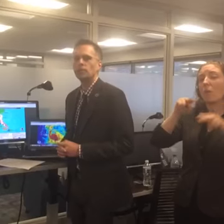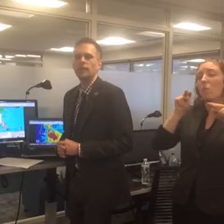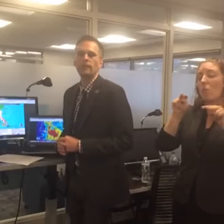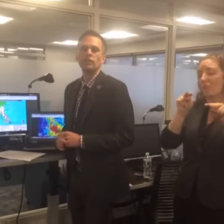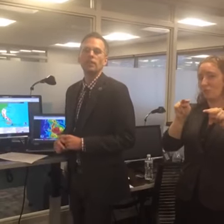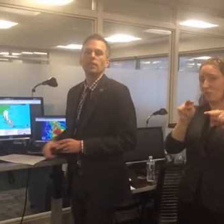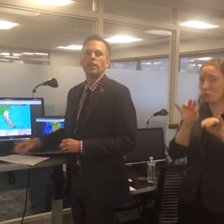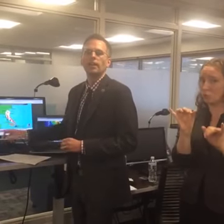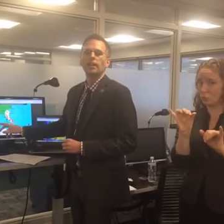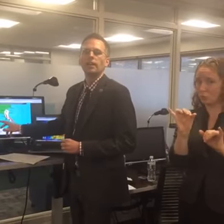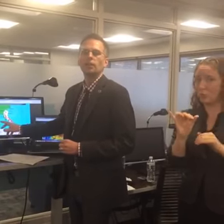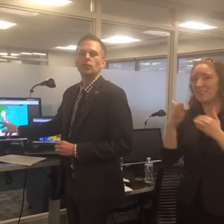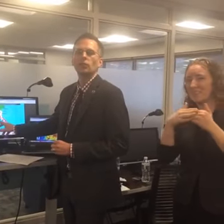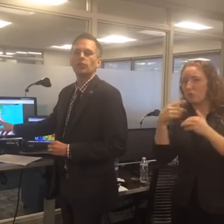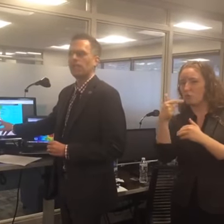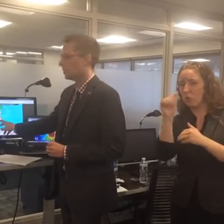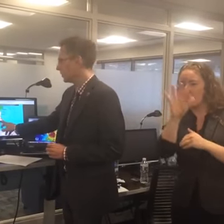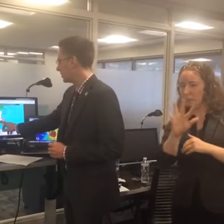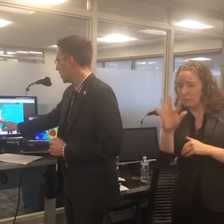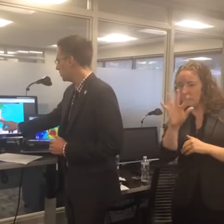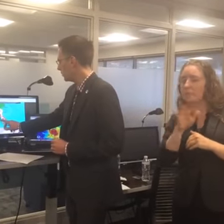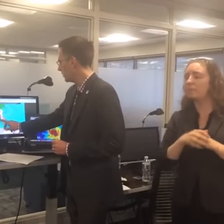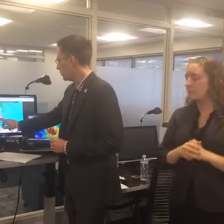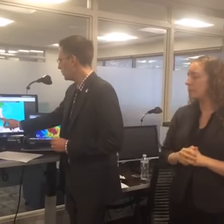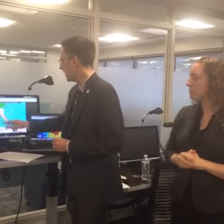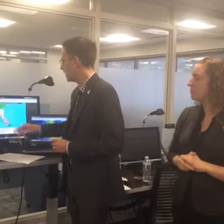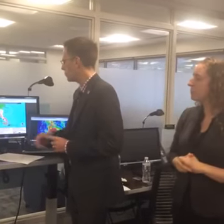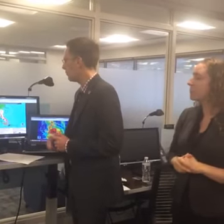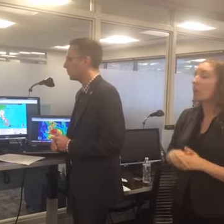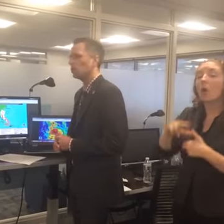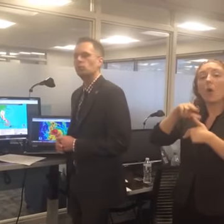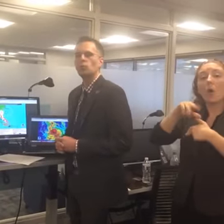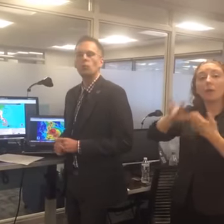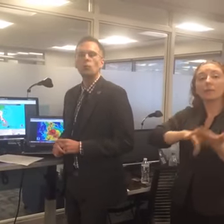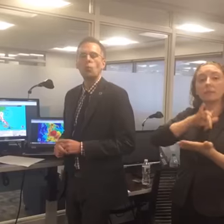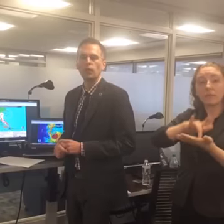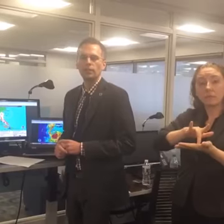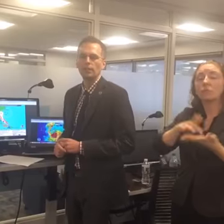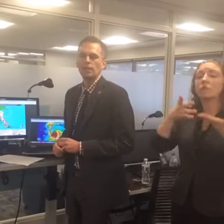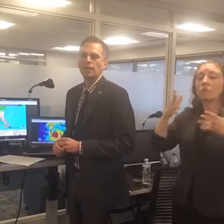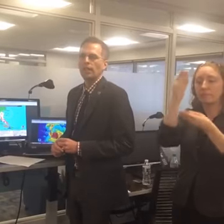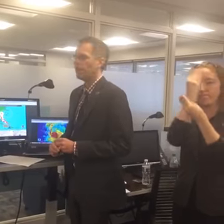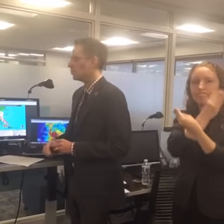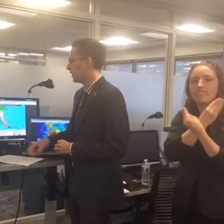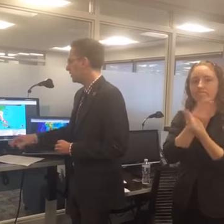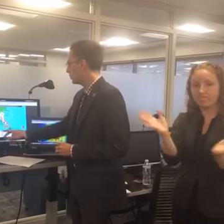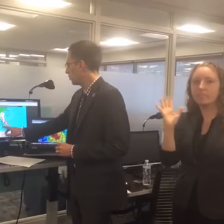We also have -- the Hurricane Center has also issued a tropical storm warning as well for